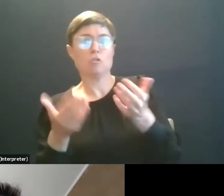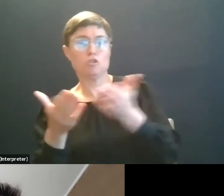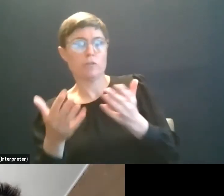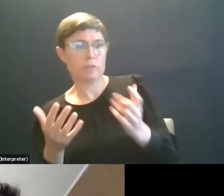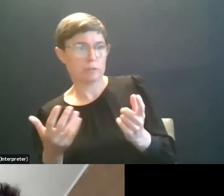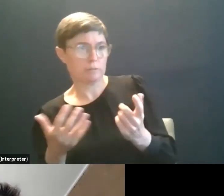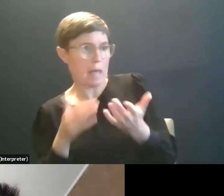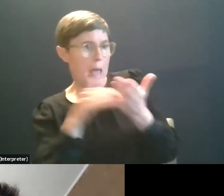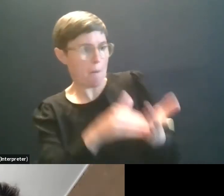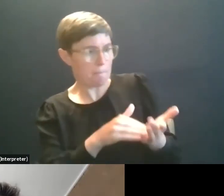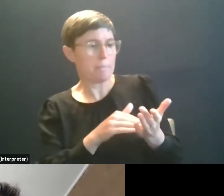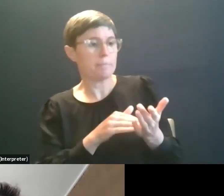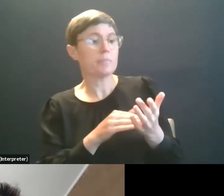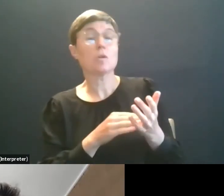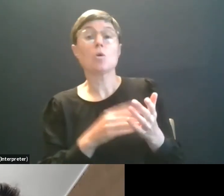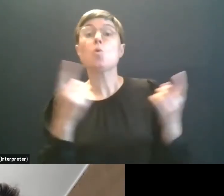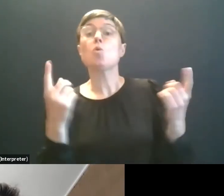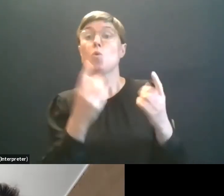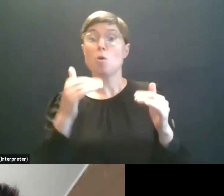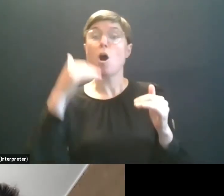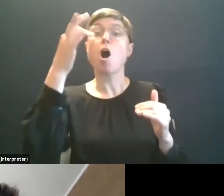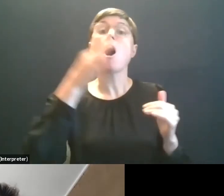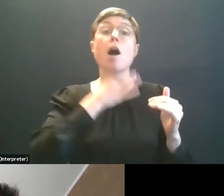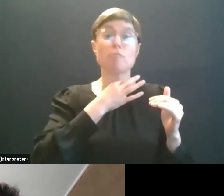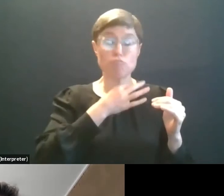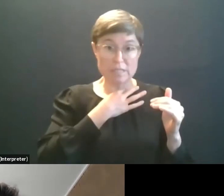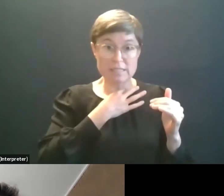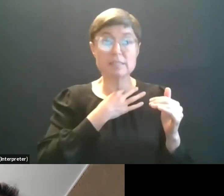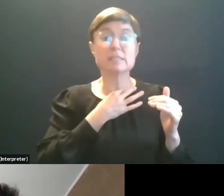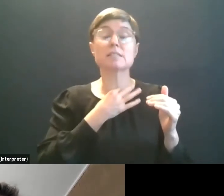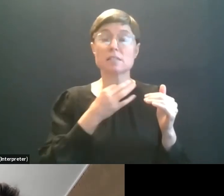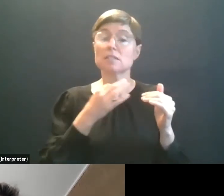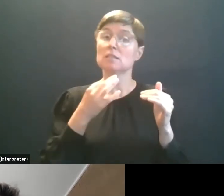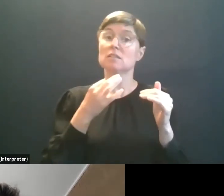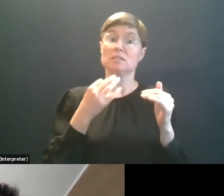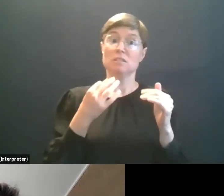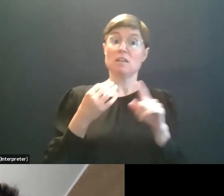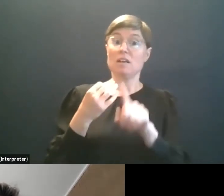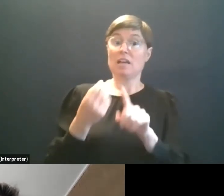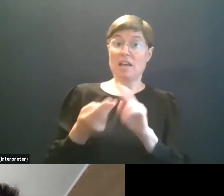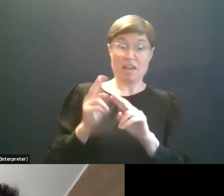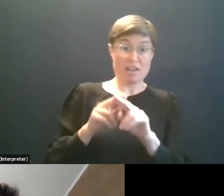most at risk of suicide are people who have tried to take their lives and they are most